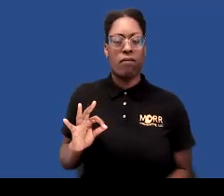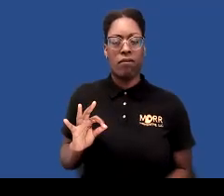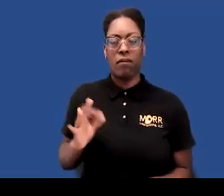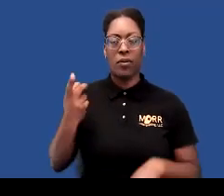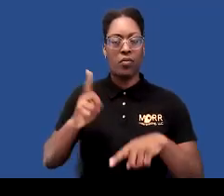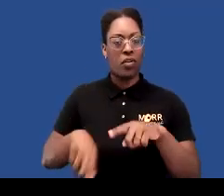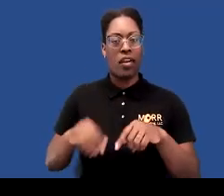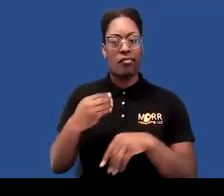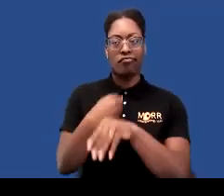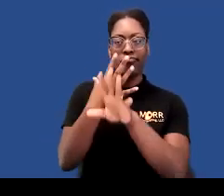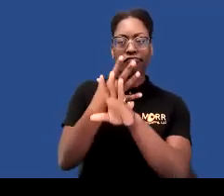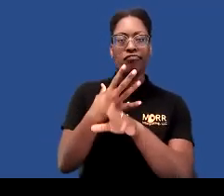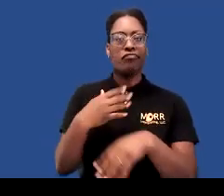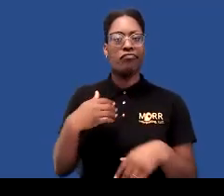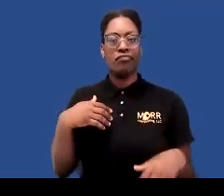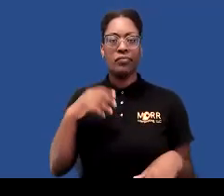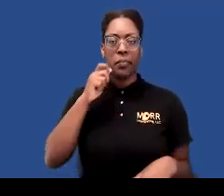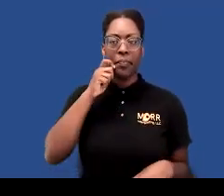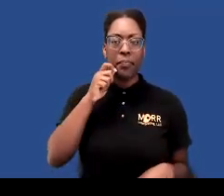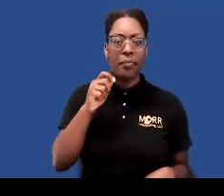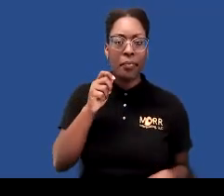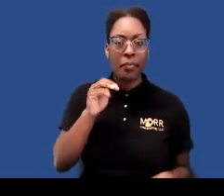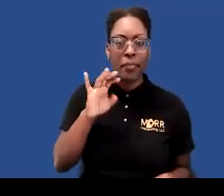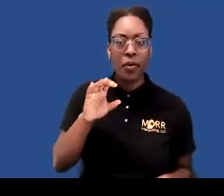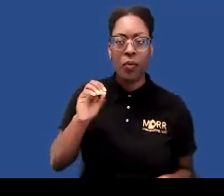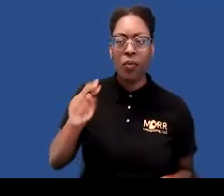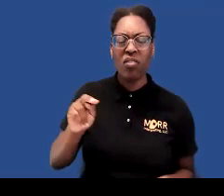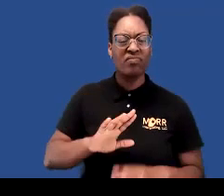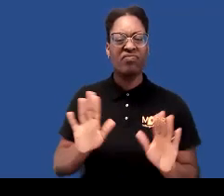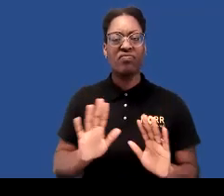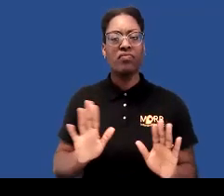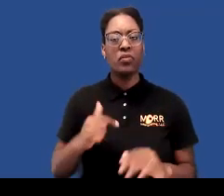to reduce visual and auditory distractions to our presenters and other attendees.